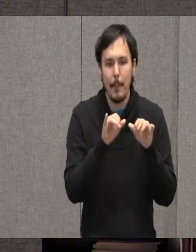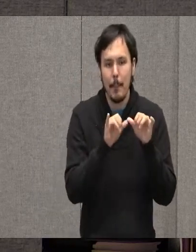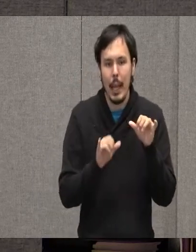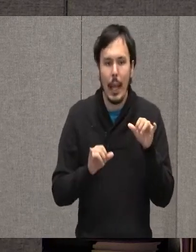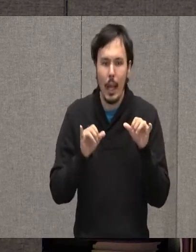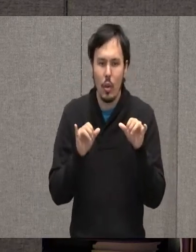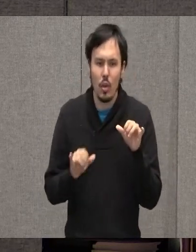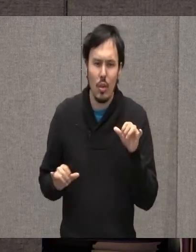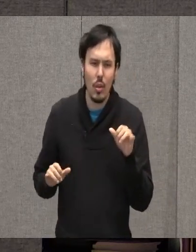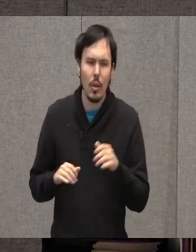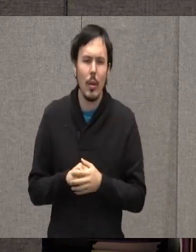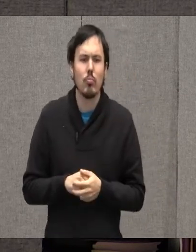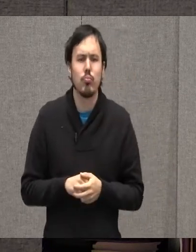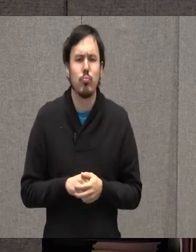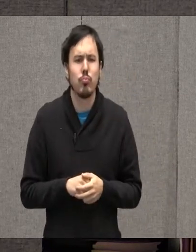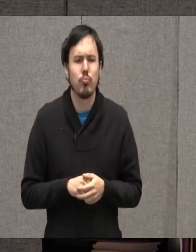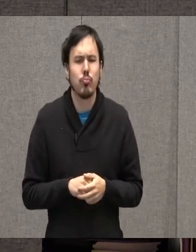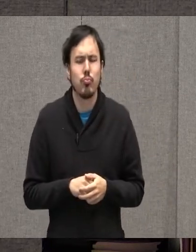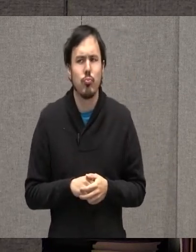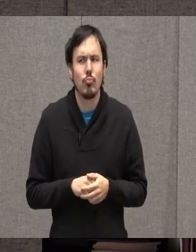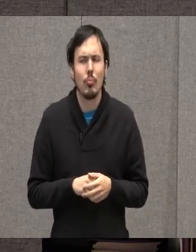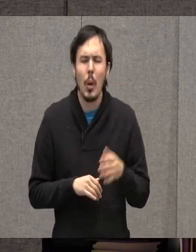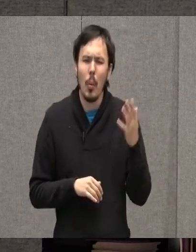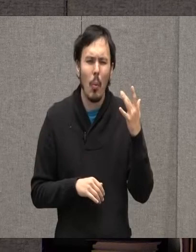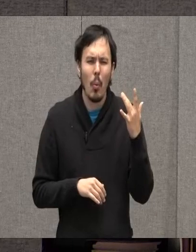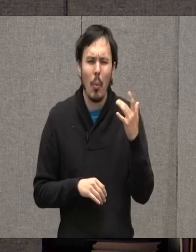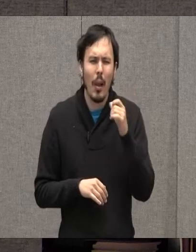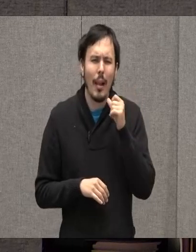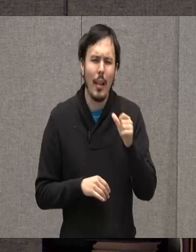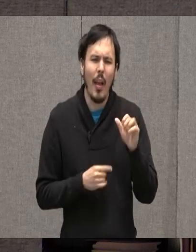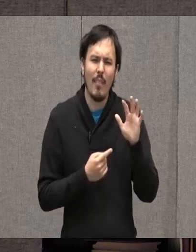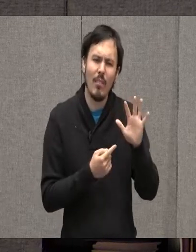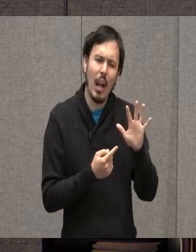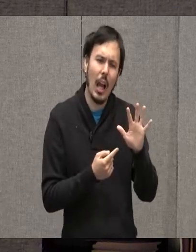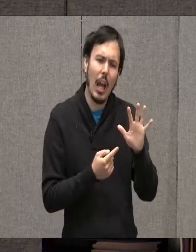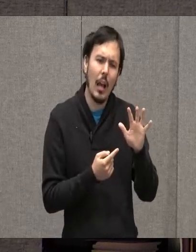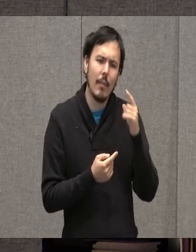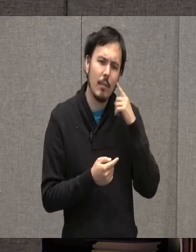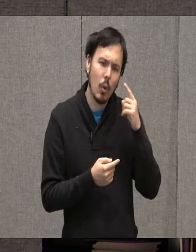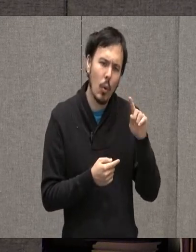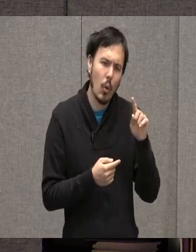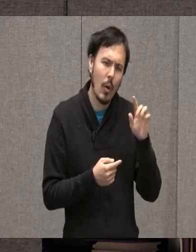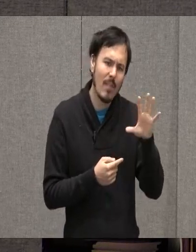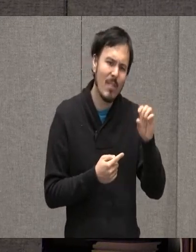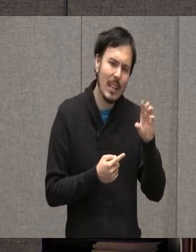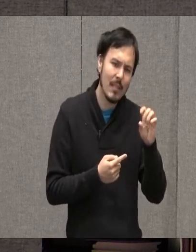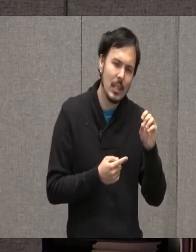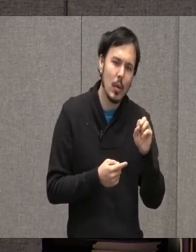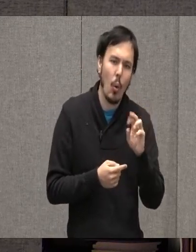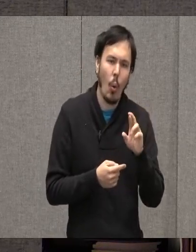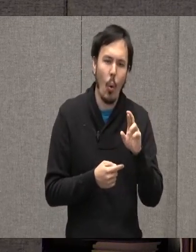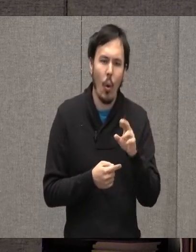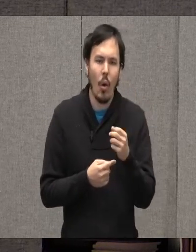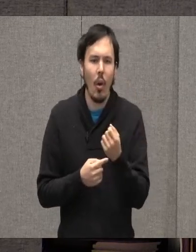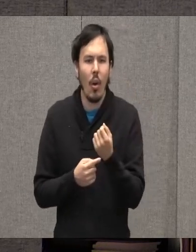Why is it that we don't have a five in the in the hundreds place here or a one and a one there?